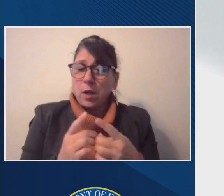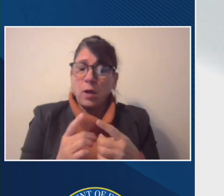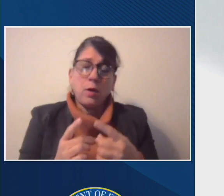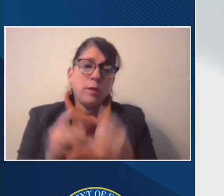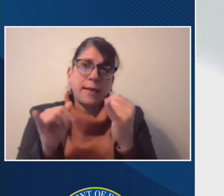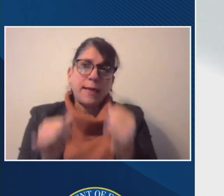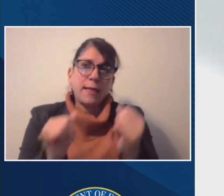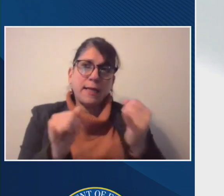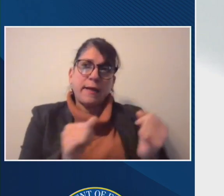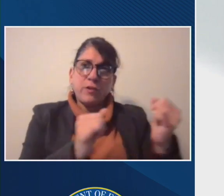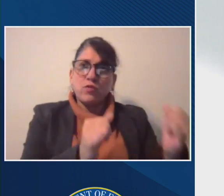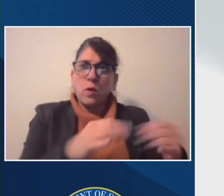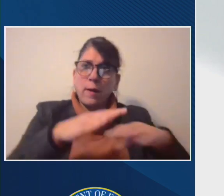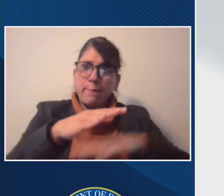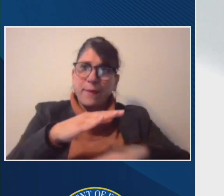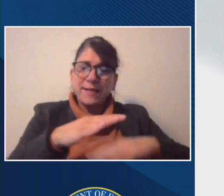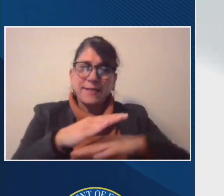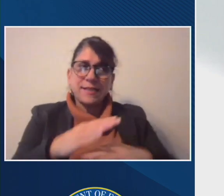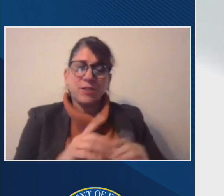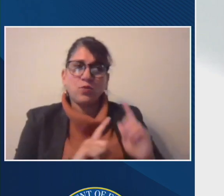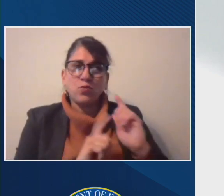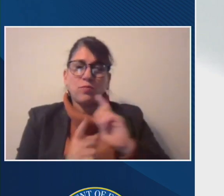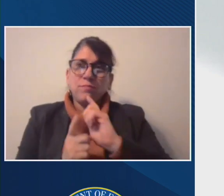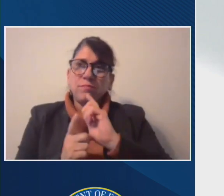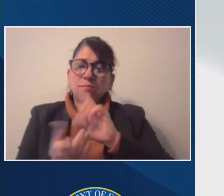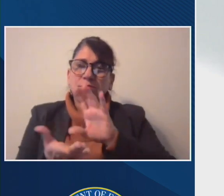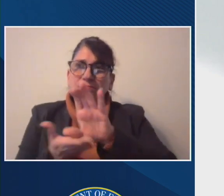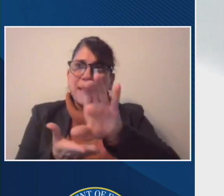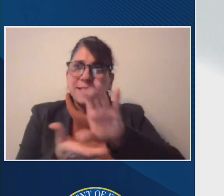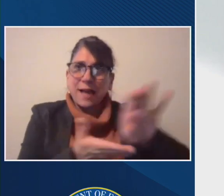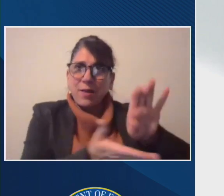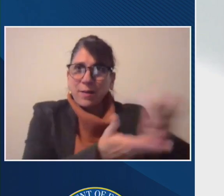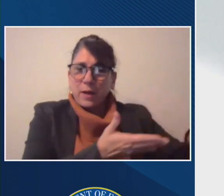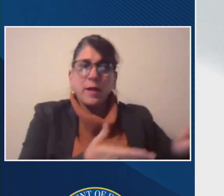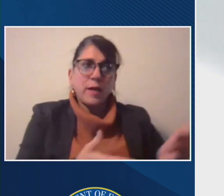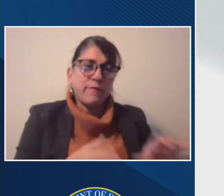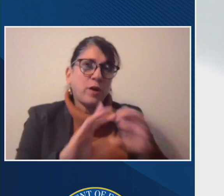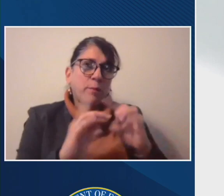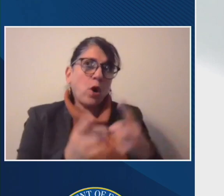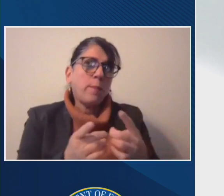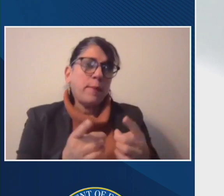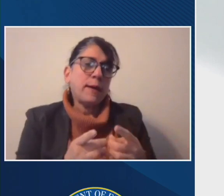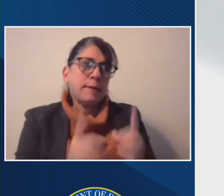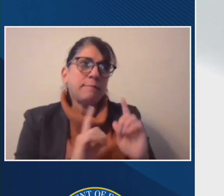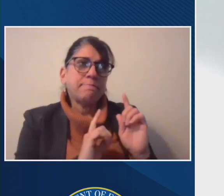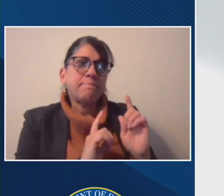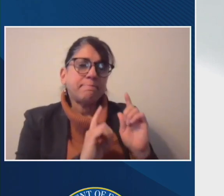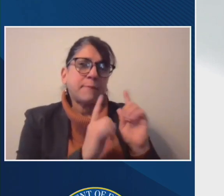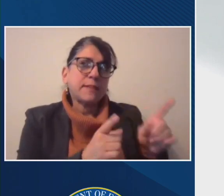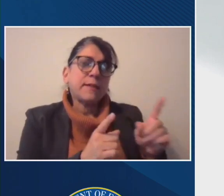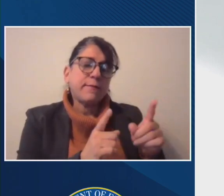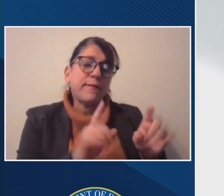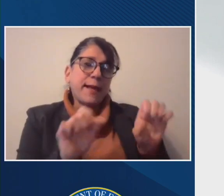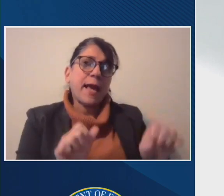make those disbursements, which the Department typically does grant, if the institution can show that it has caused to